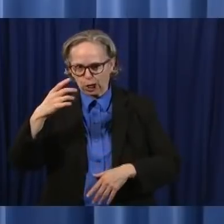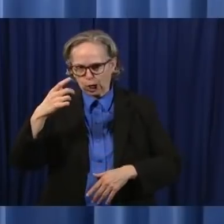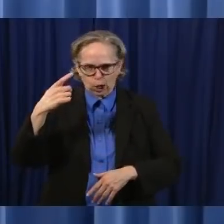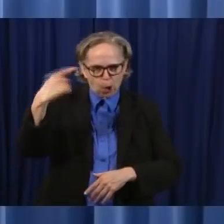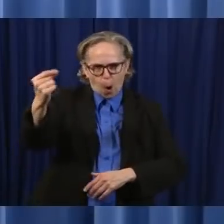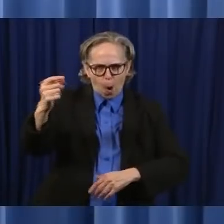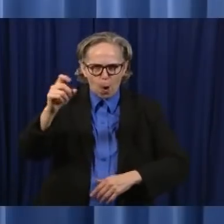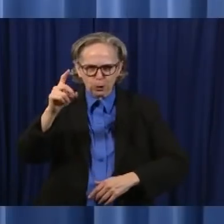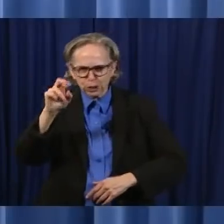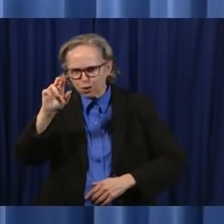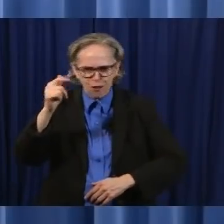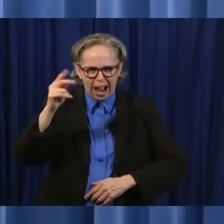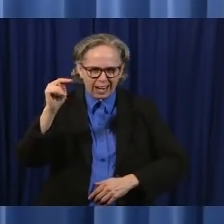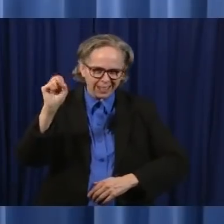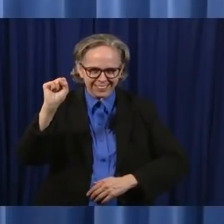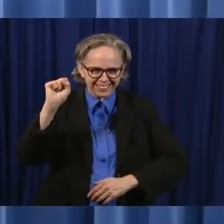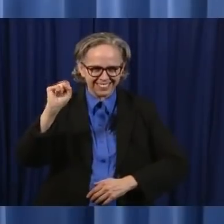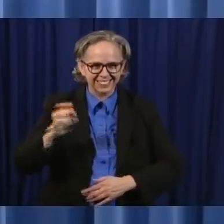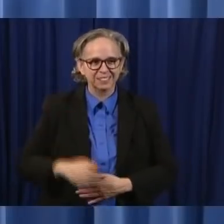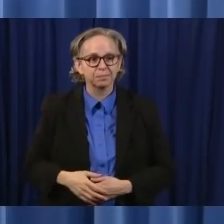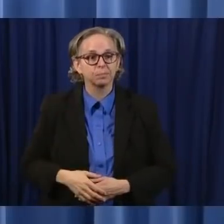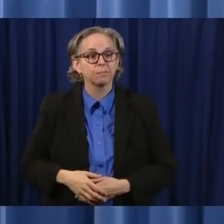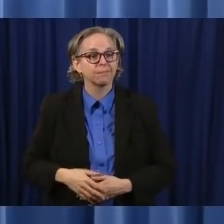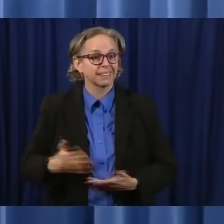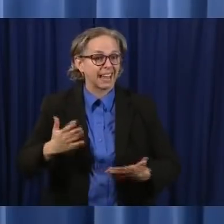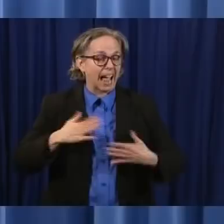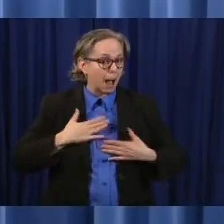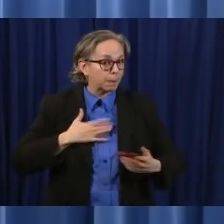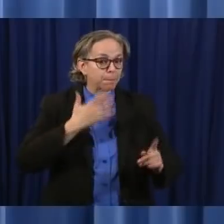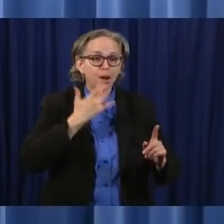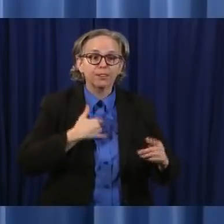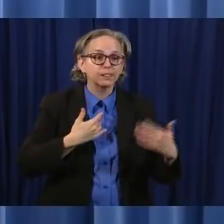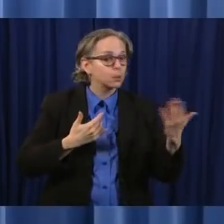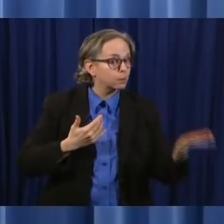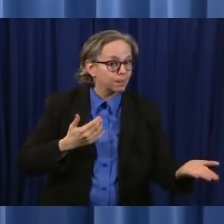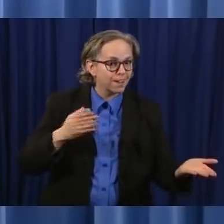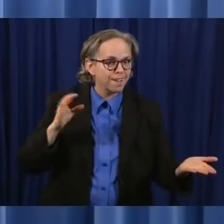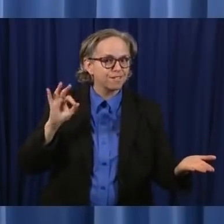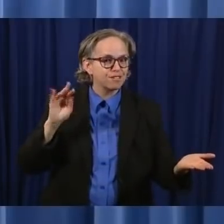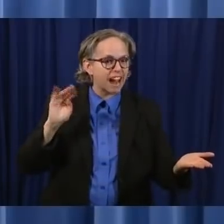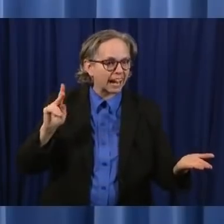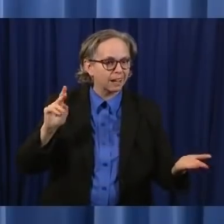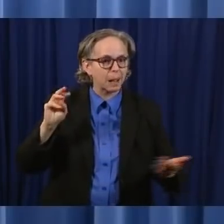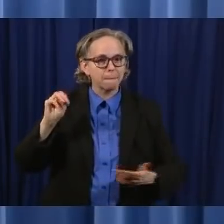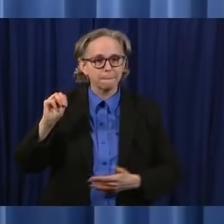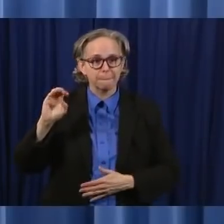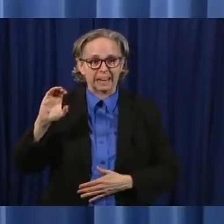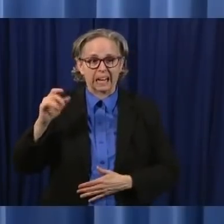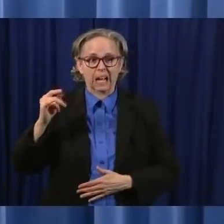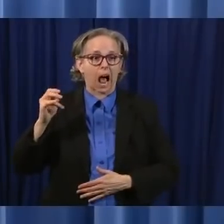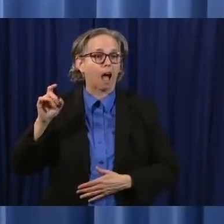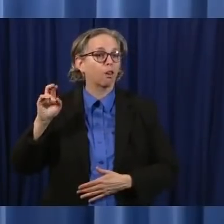STATE SETTER FOR THE 11 DISTRICT GRADUATED FROM TIFFIN AS DID OUR TAX COMMISSIONER JEFF McLAIN. SO GO DRAGONS. I ALSO WANT TO SAY HAPPY